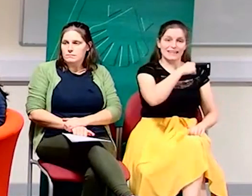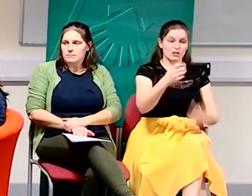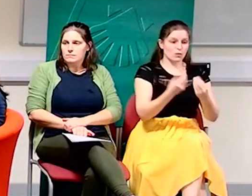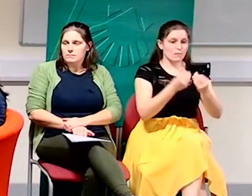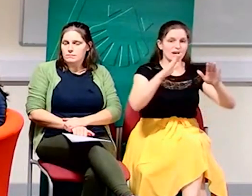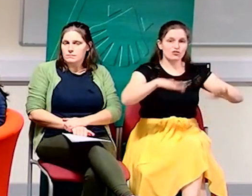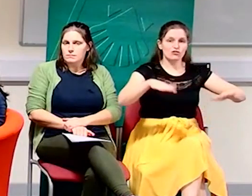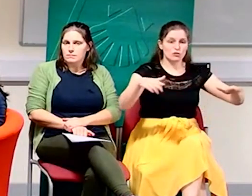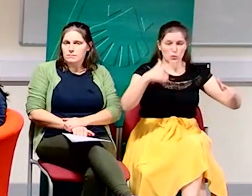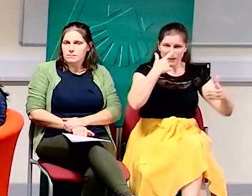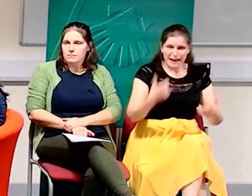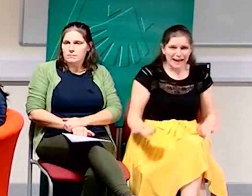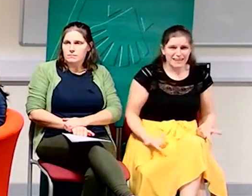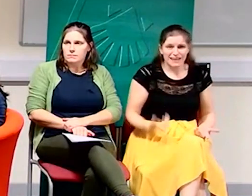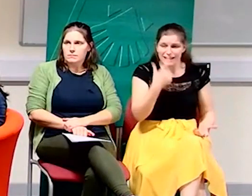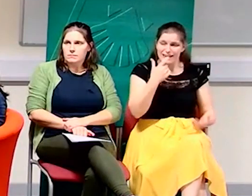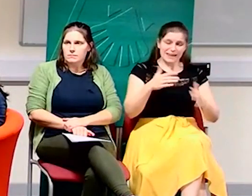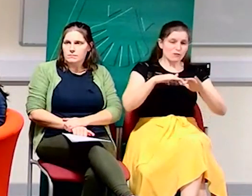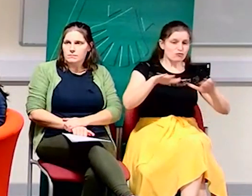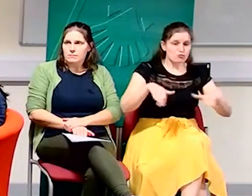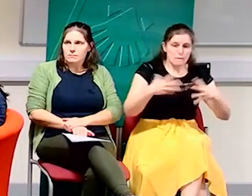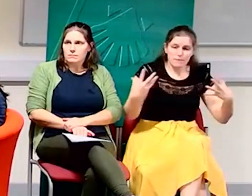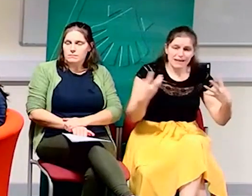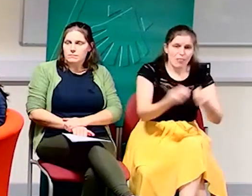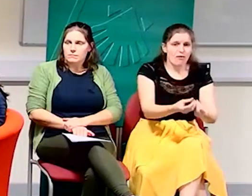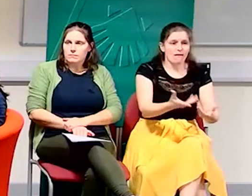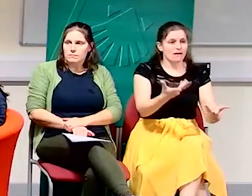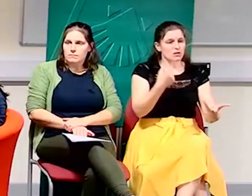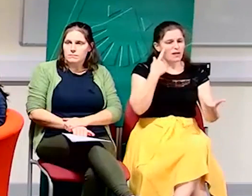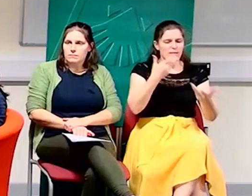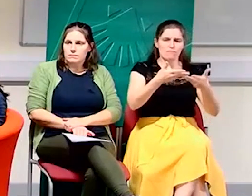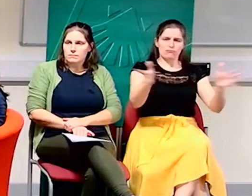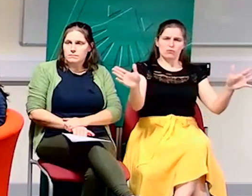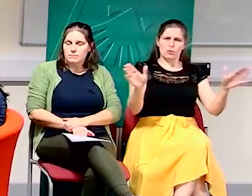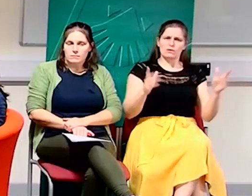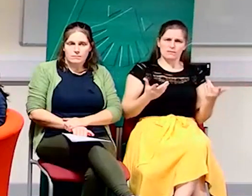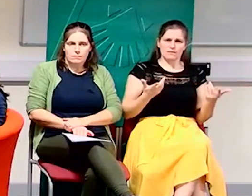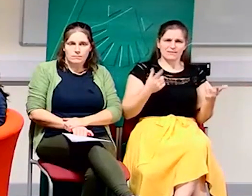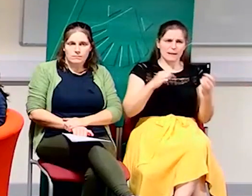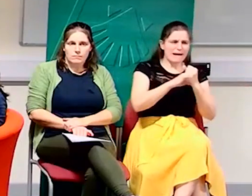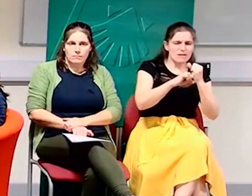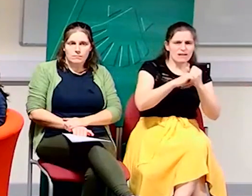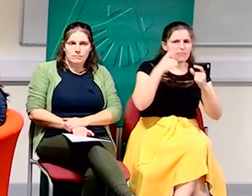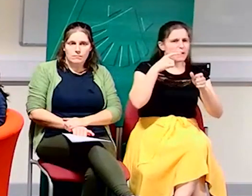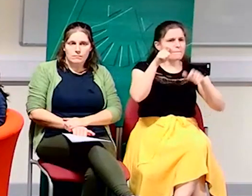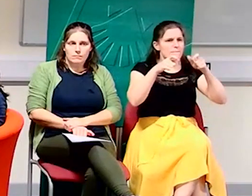do together I think that's what's working well is there's a lot more broader advertisement for that